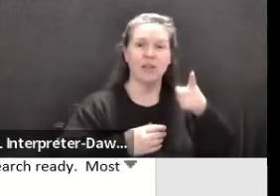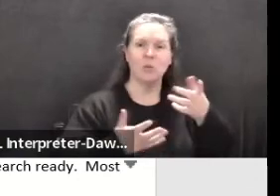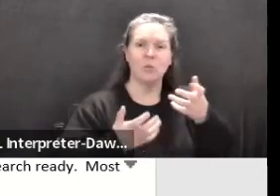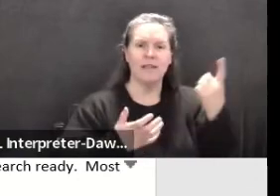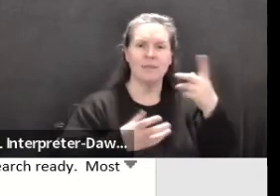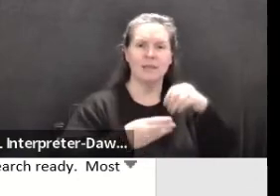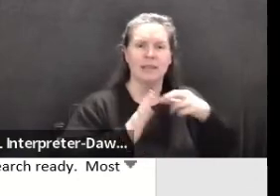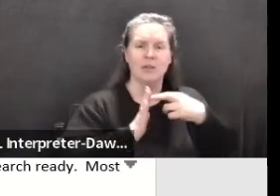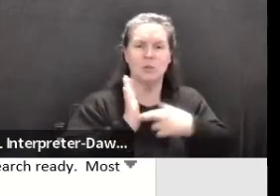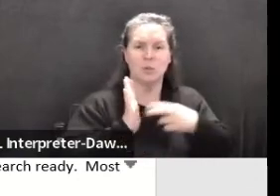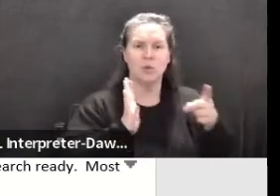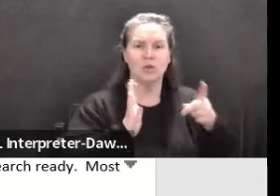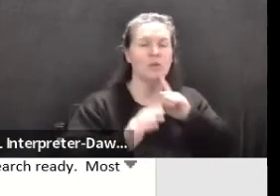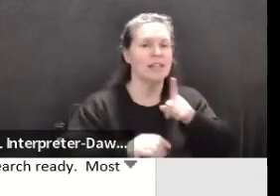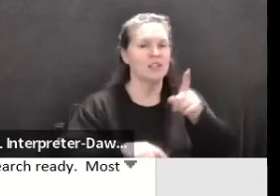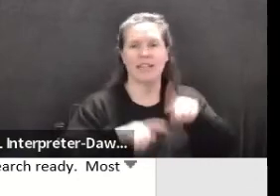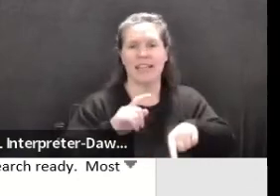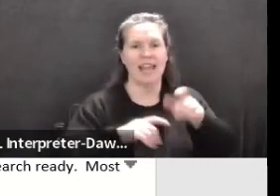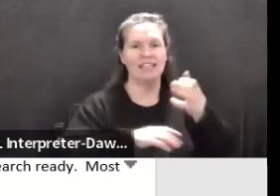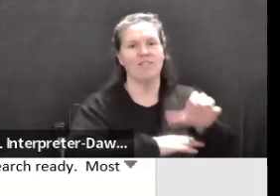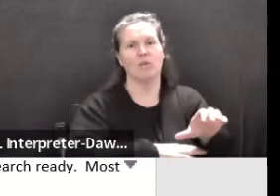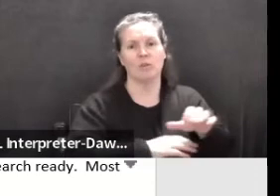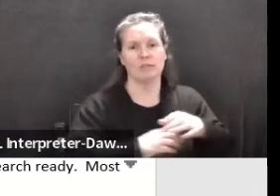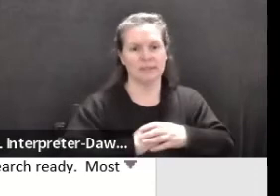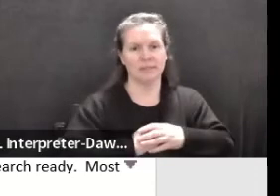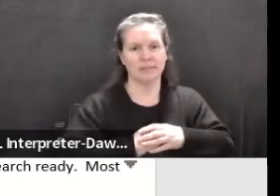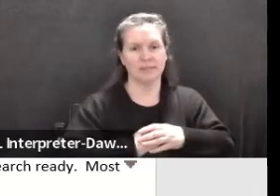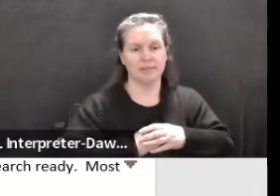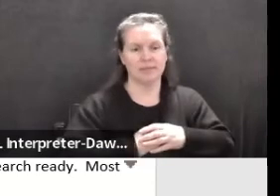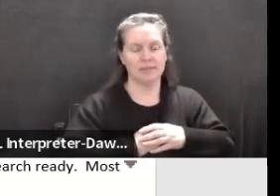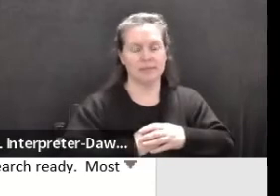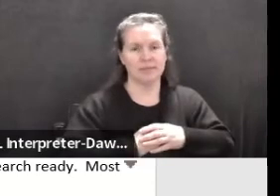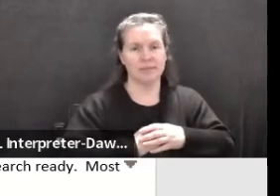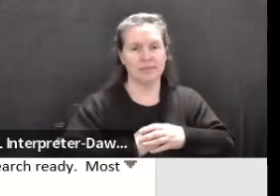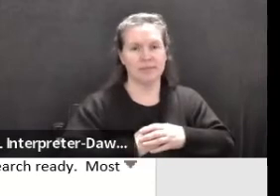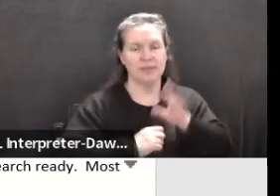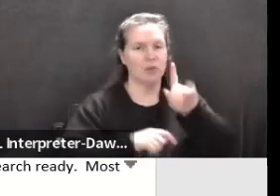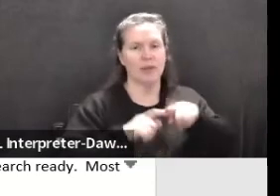that you essentially can't enforce. And then as I said, I agree with the comments